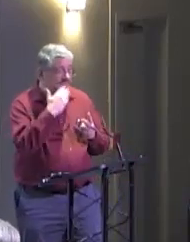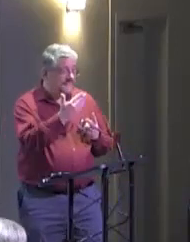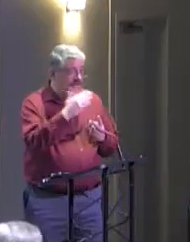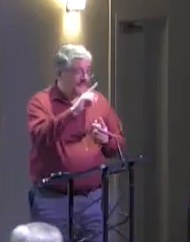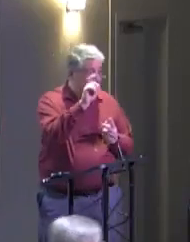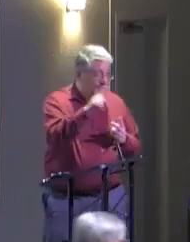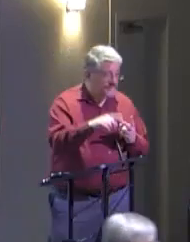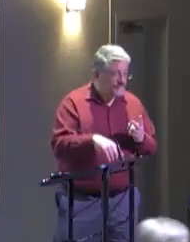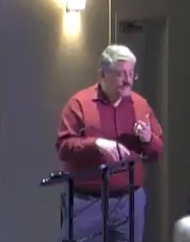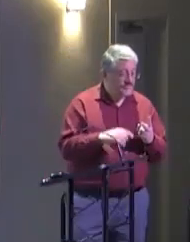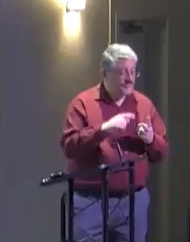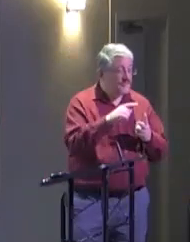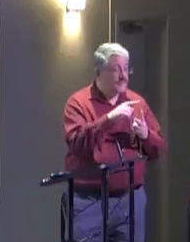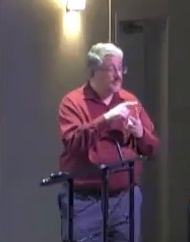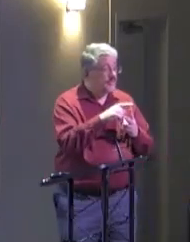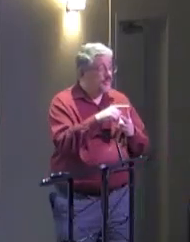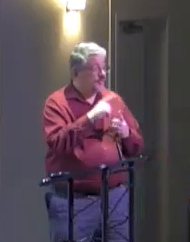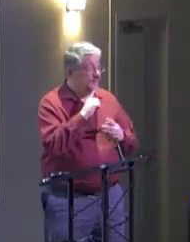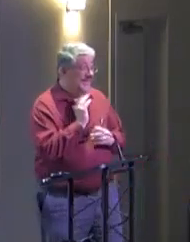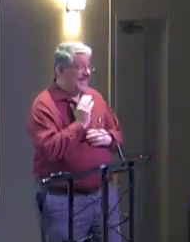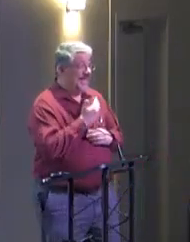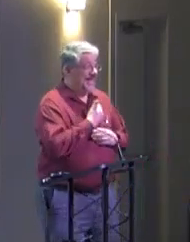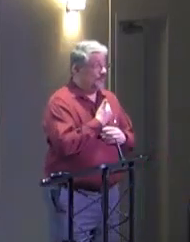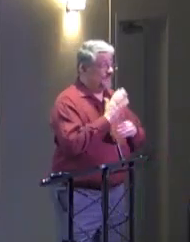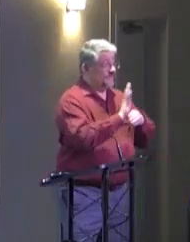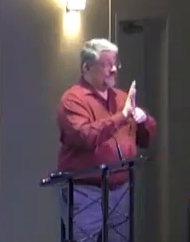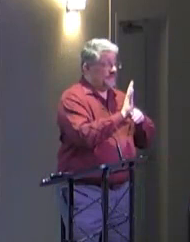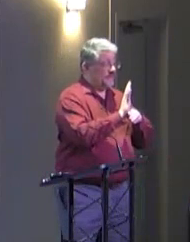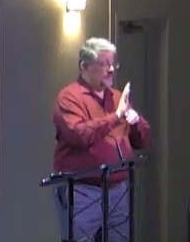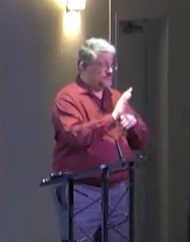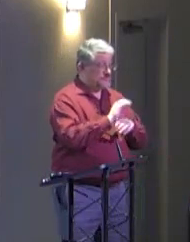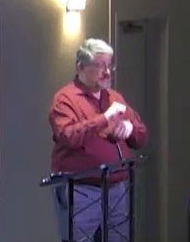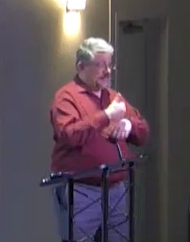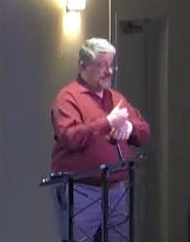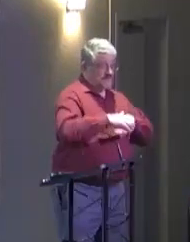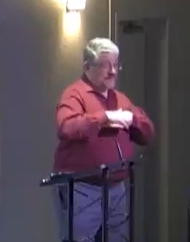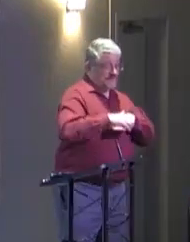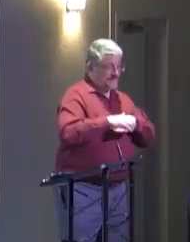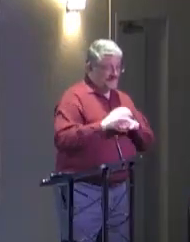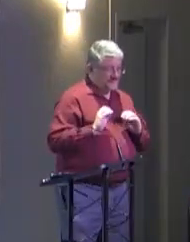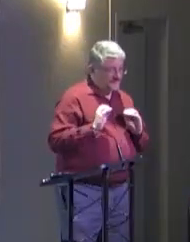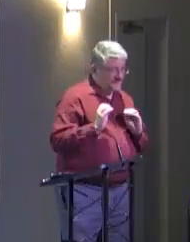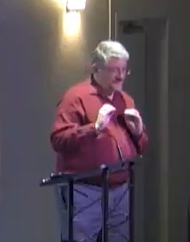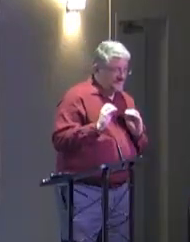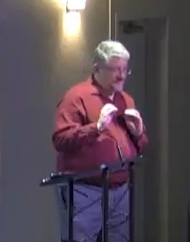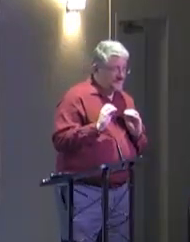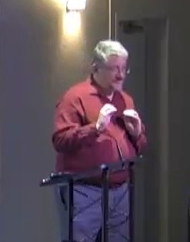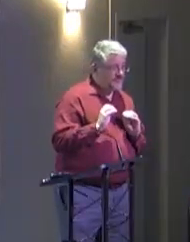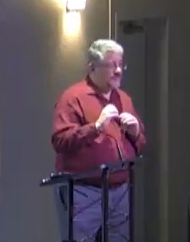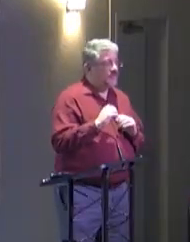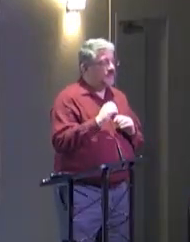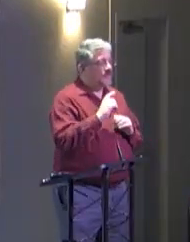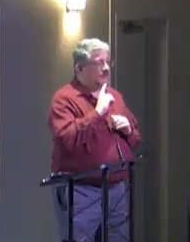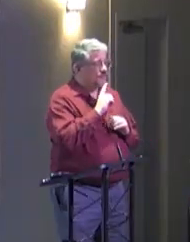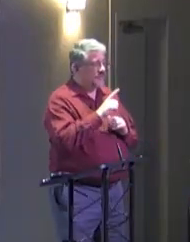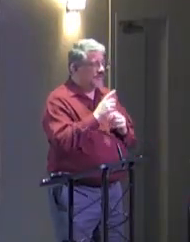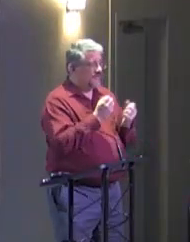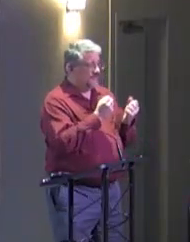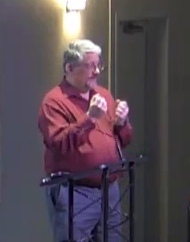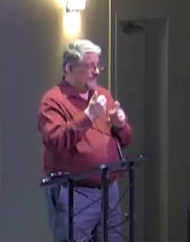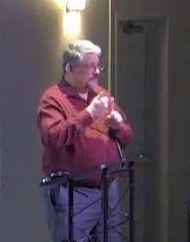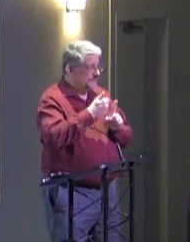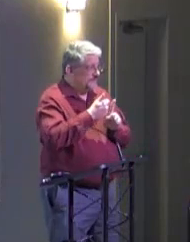Yeah, thank you so much for your questions. Out to the first, our videos are not built on English.